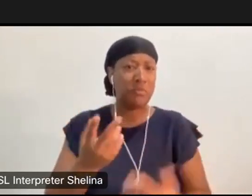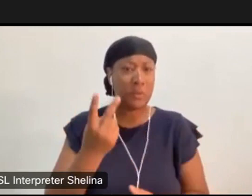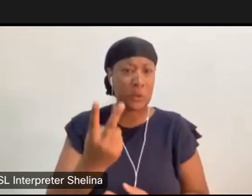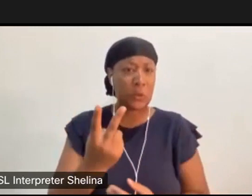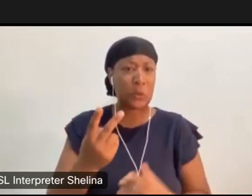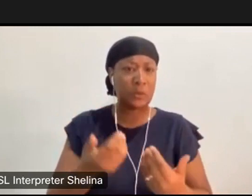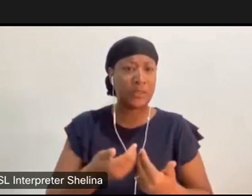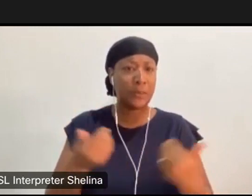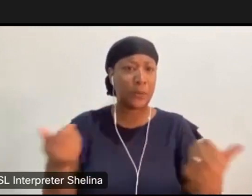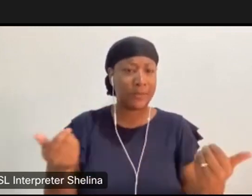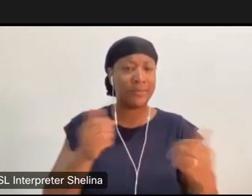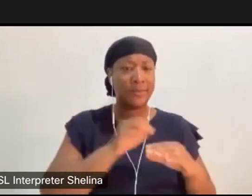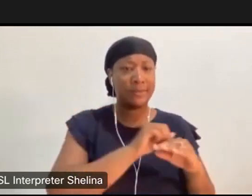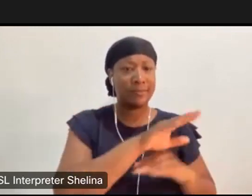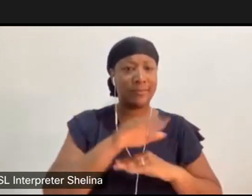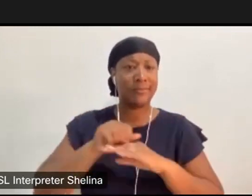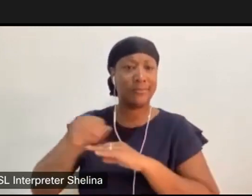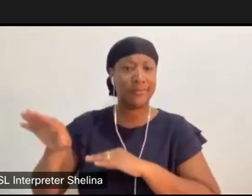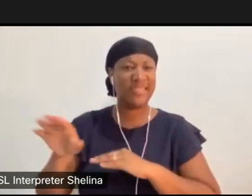applications because they'll be very different.